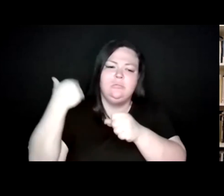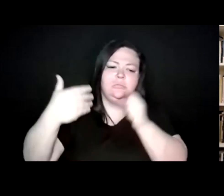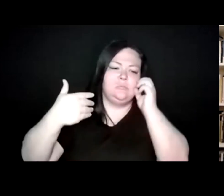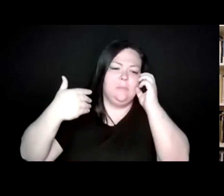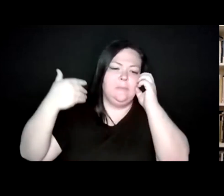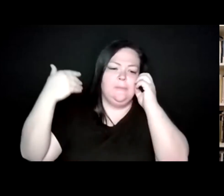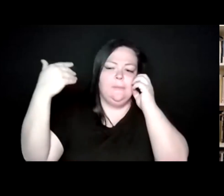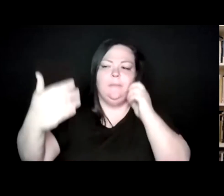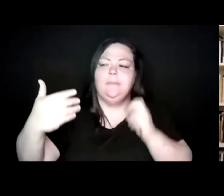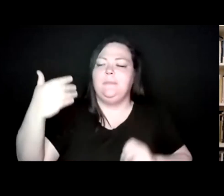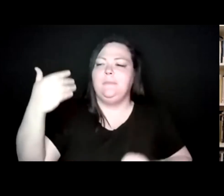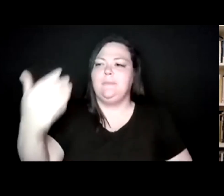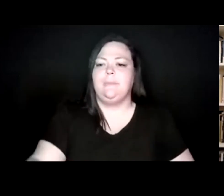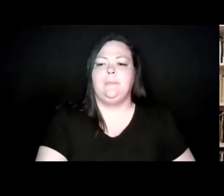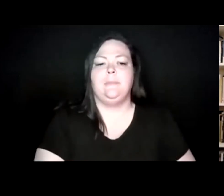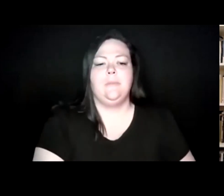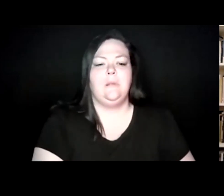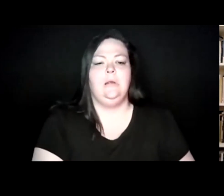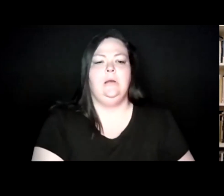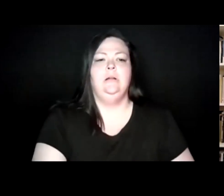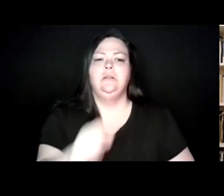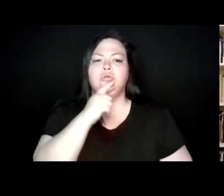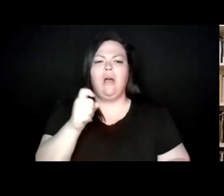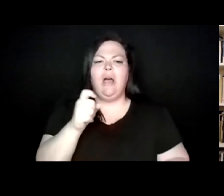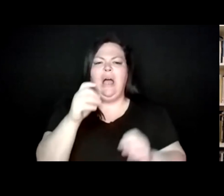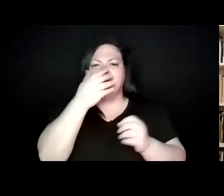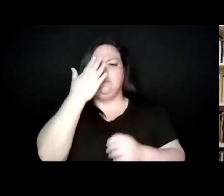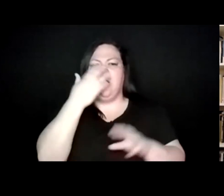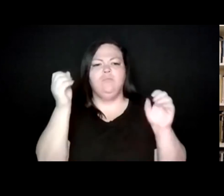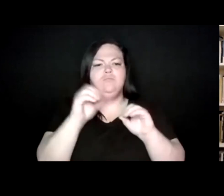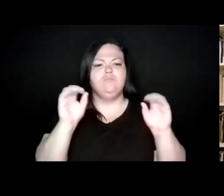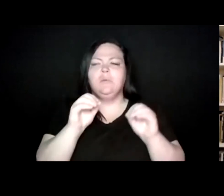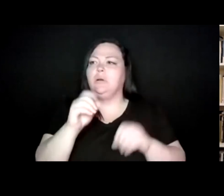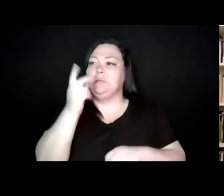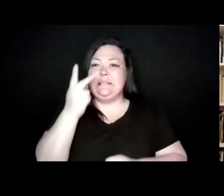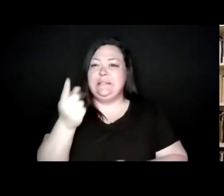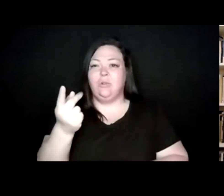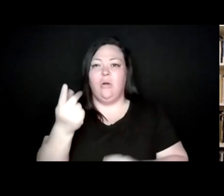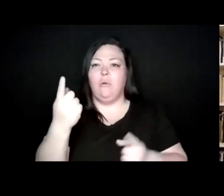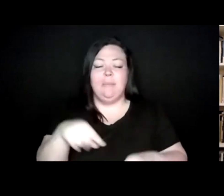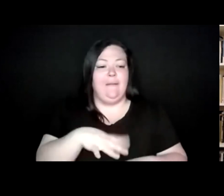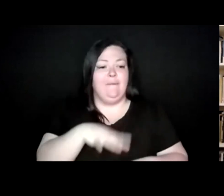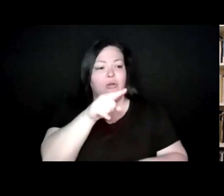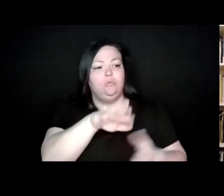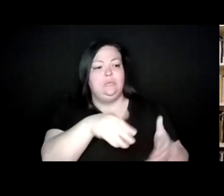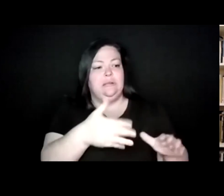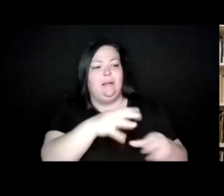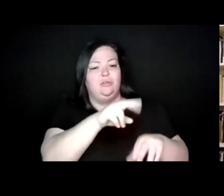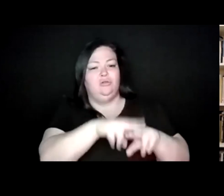In the dry climates, there’s less of an odor. / There was no sign of the dog// when they found you dead in your chair:/ it had been days. //